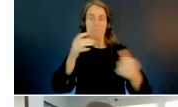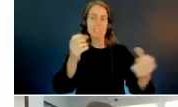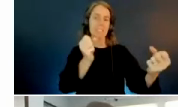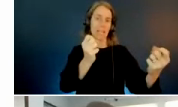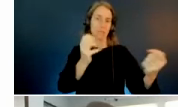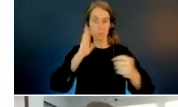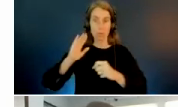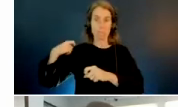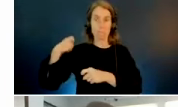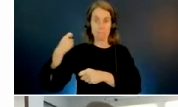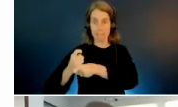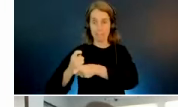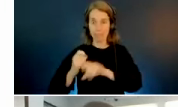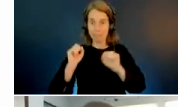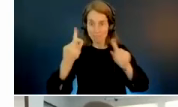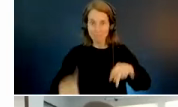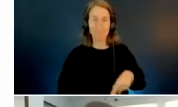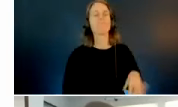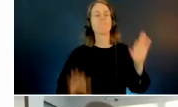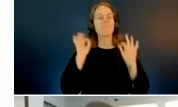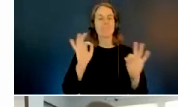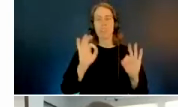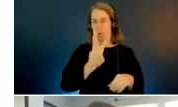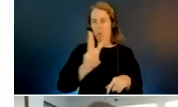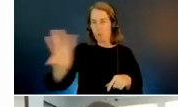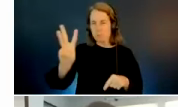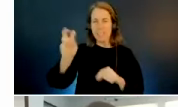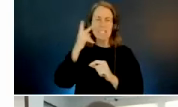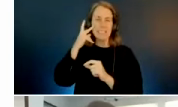So now i'm going to introduce Erin Haire she is our voting rights expert